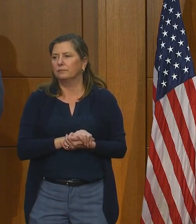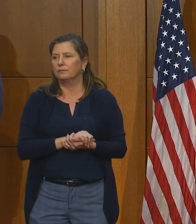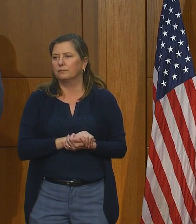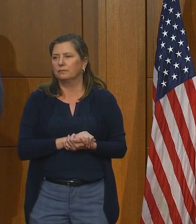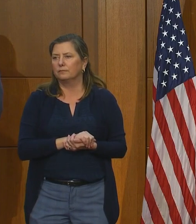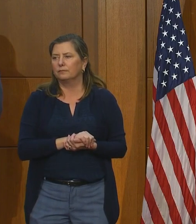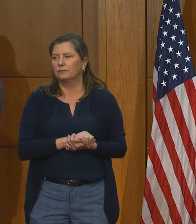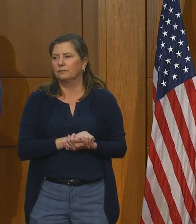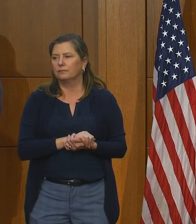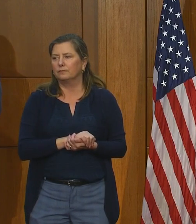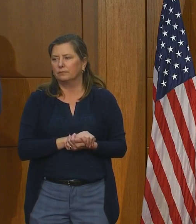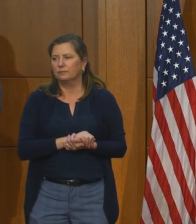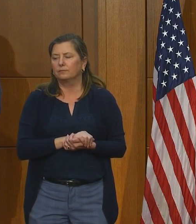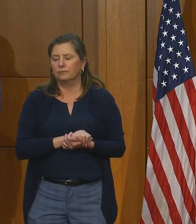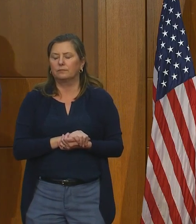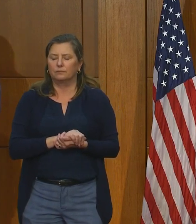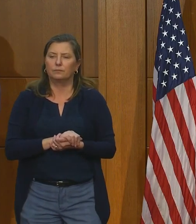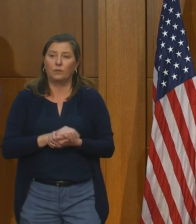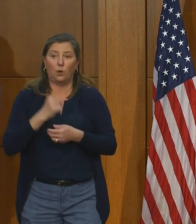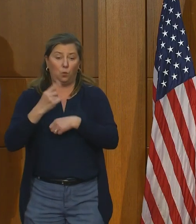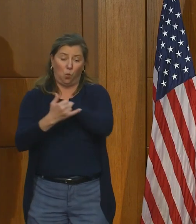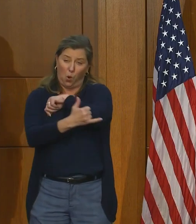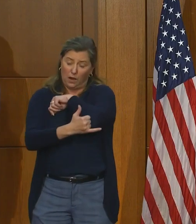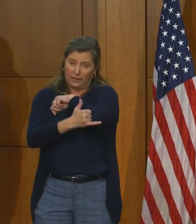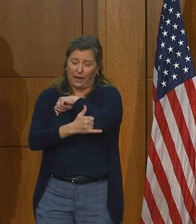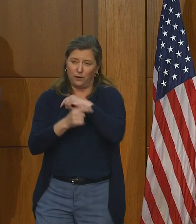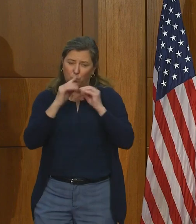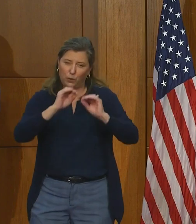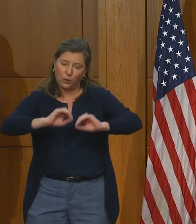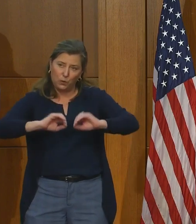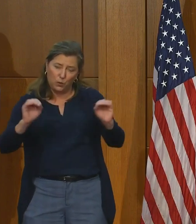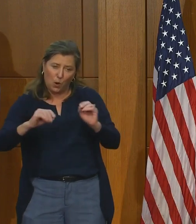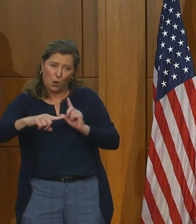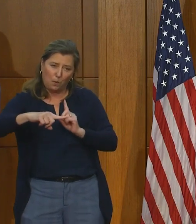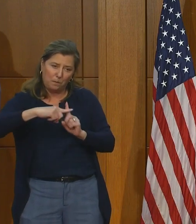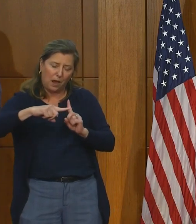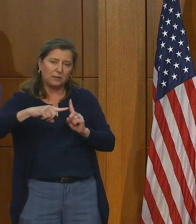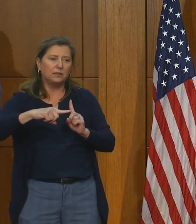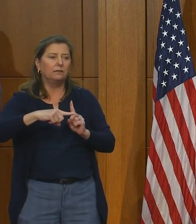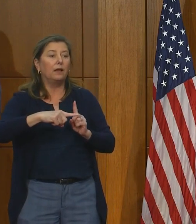AFTERNOON GOVERNOR AT CALVING